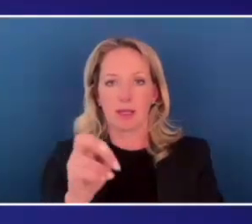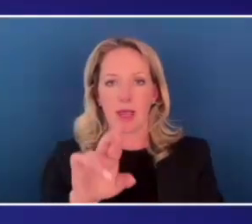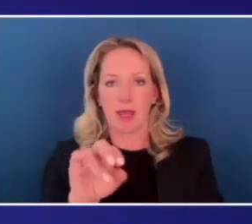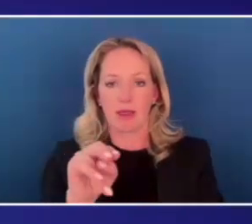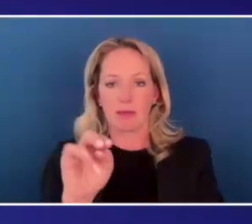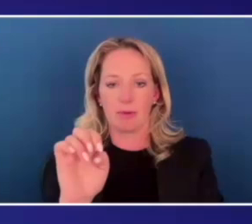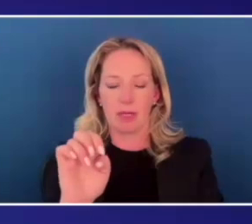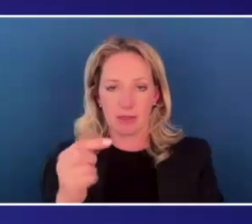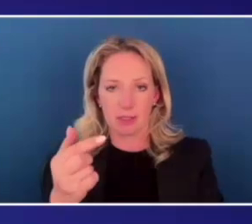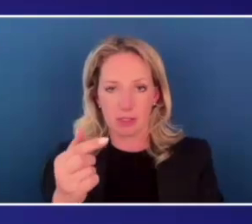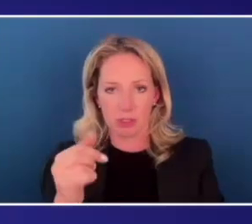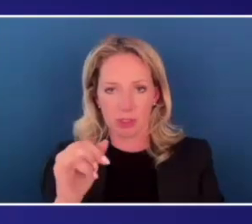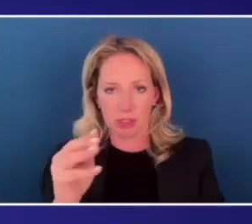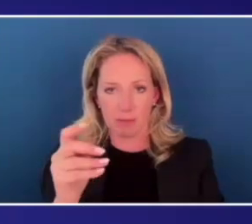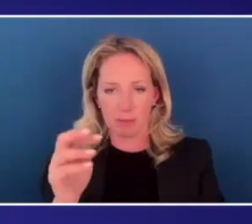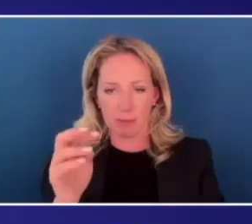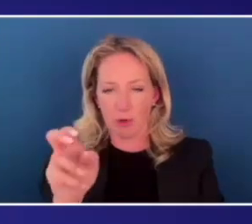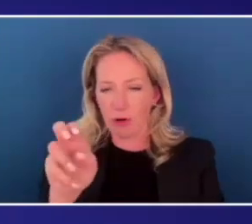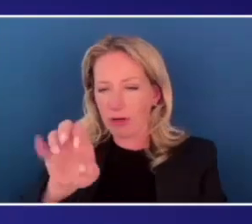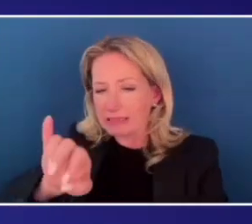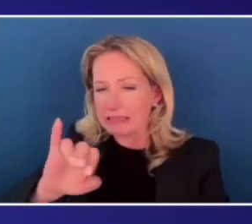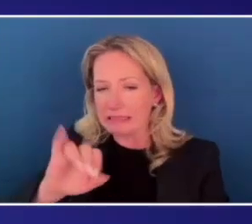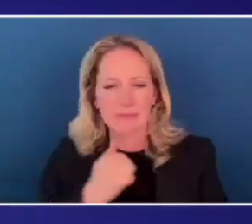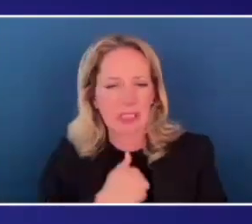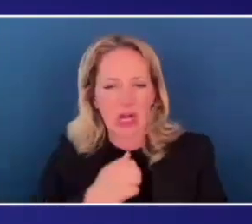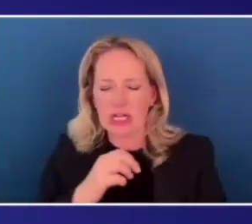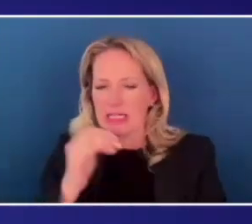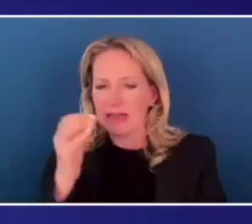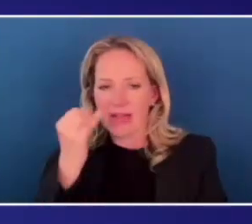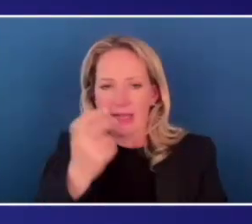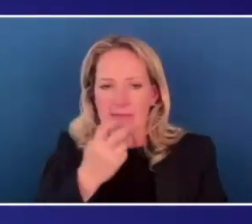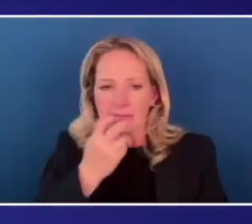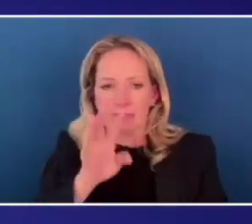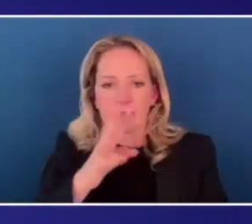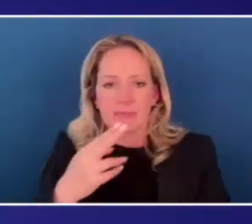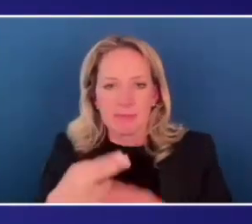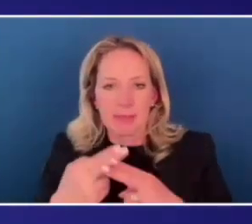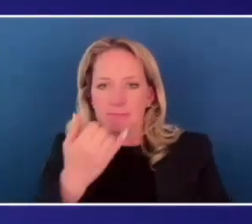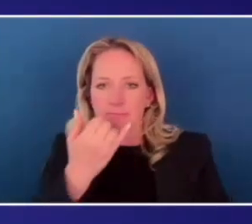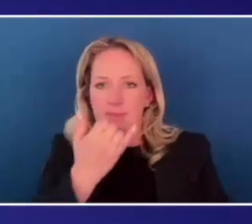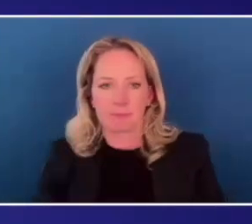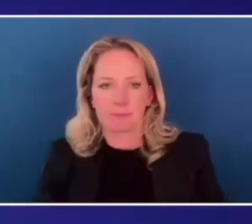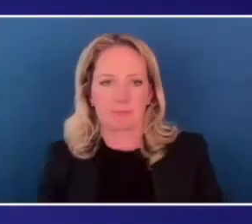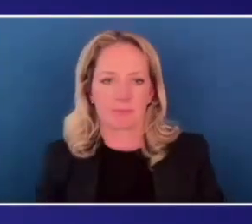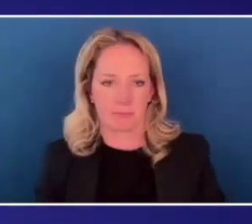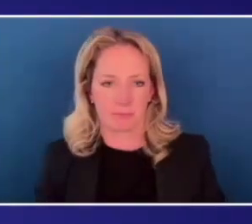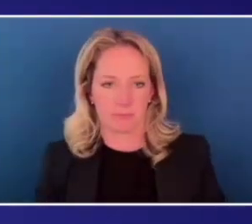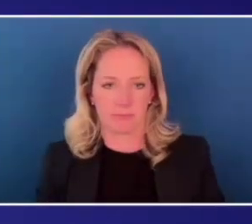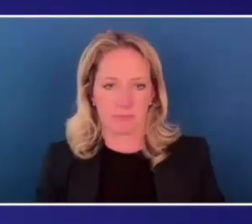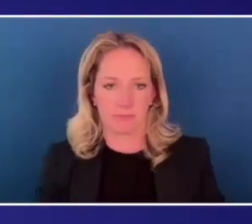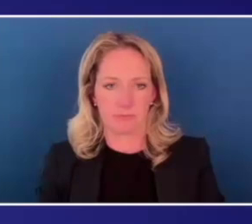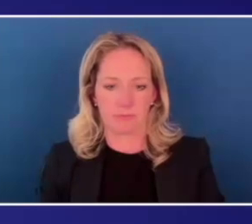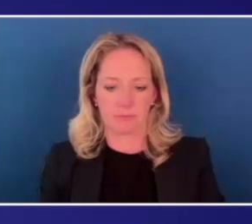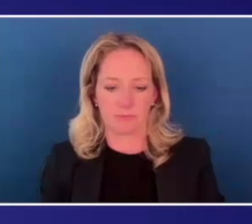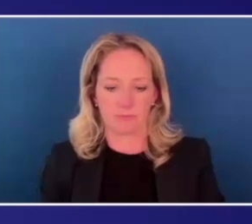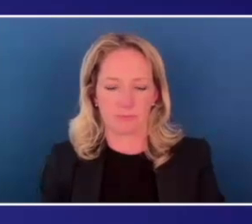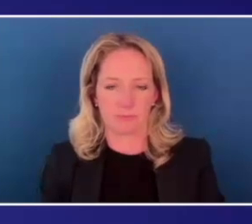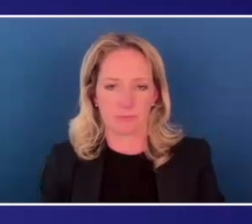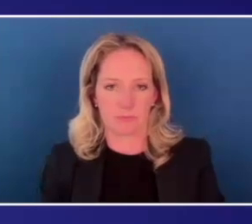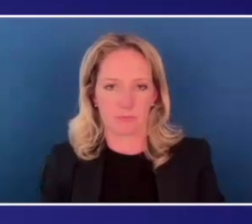I apologize if I massacre then.